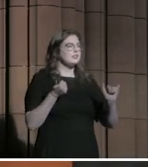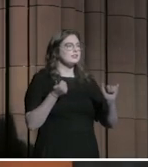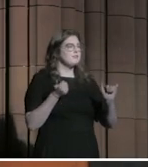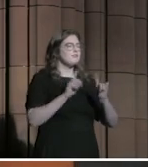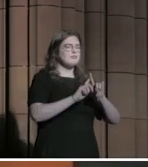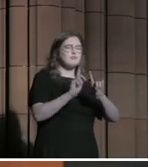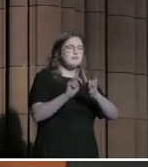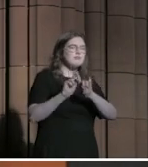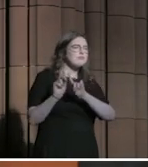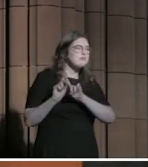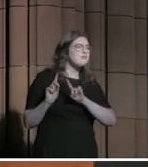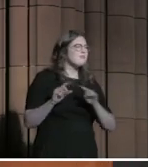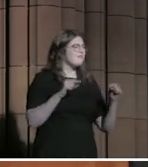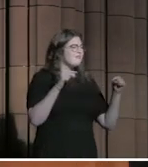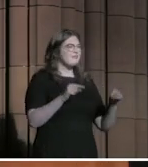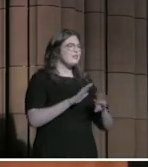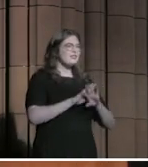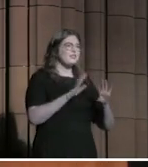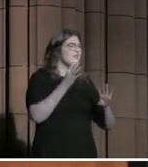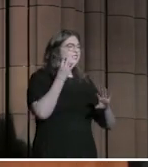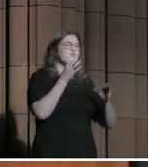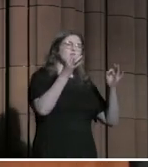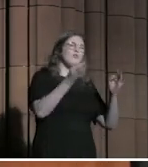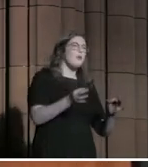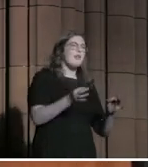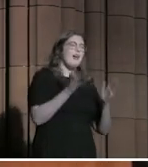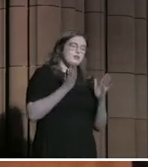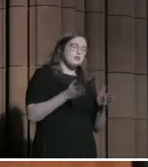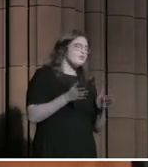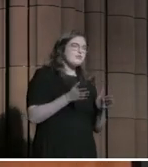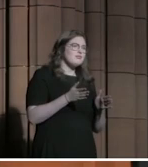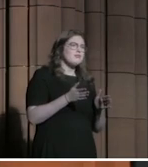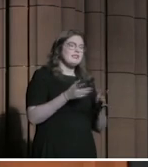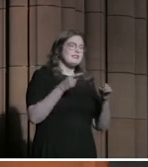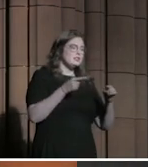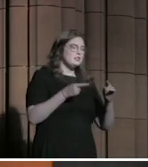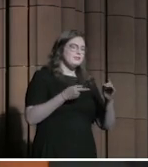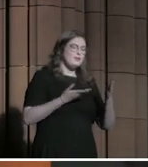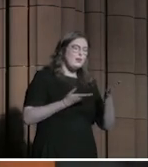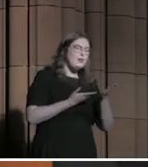This is not just a formality, but it is a passage, as I said earlier,